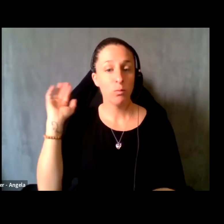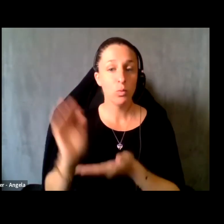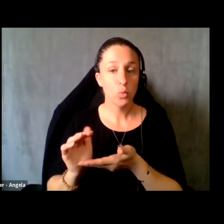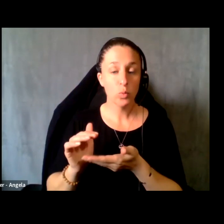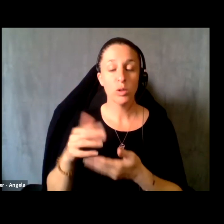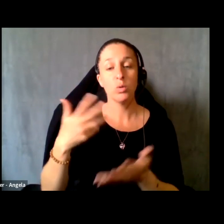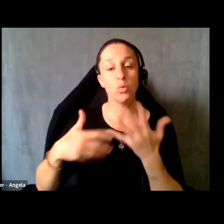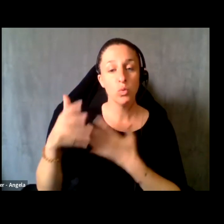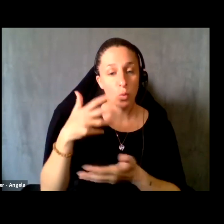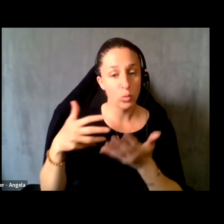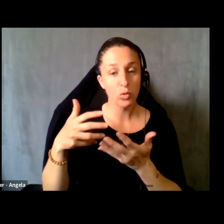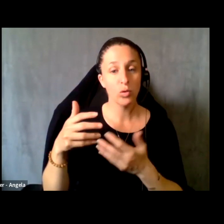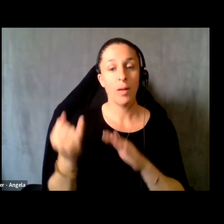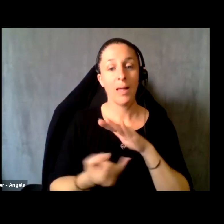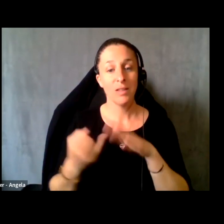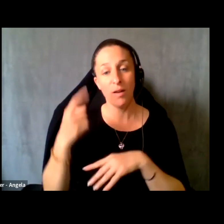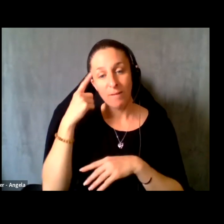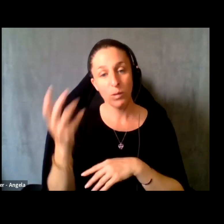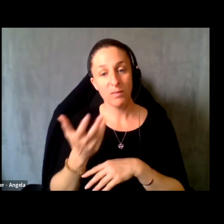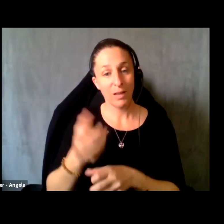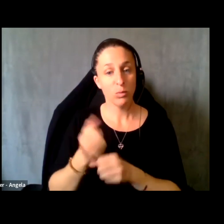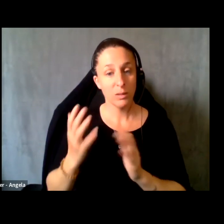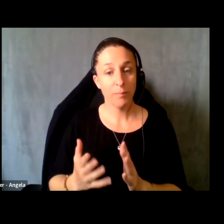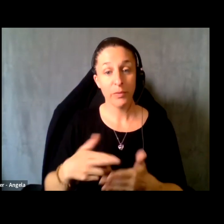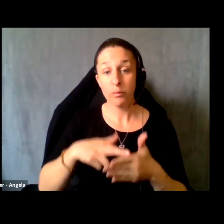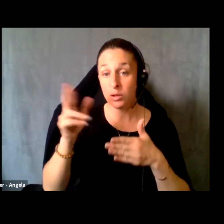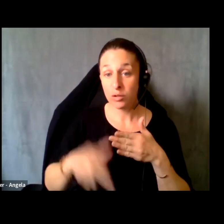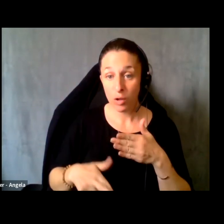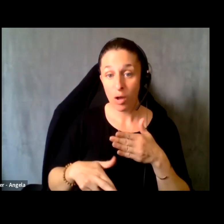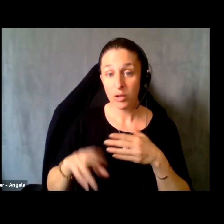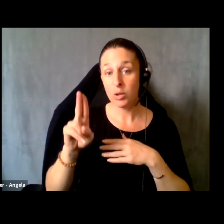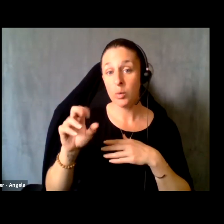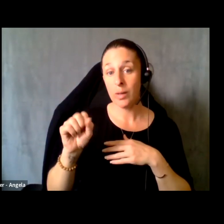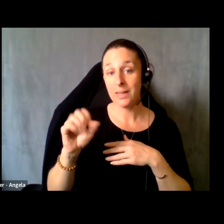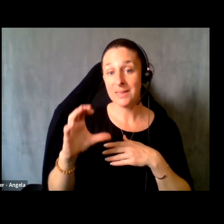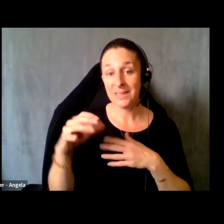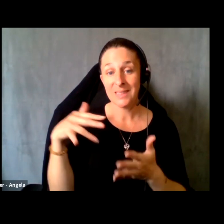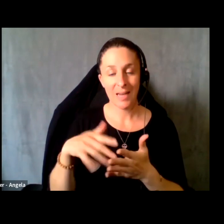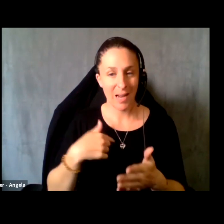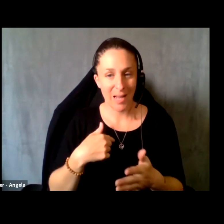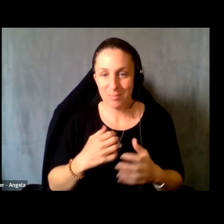for device recipients. Now the results of the USC study…I'm eager to get those when